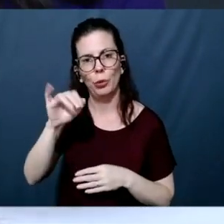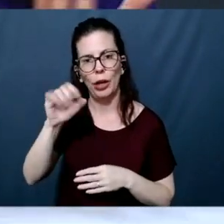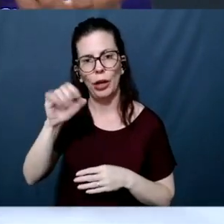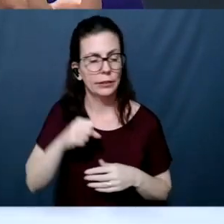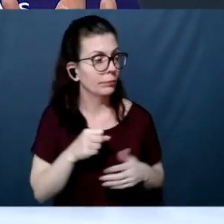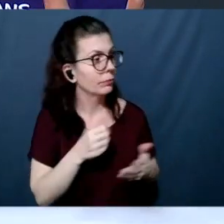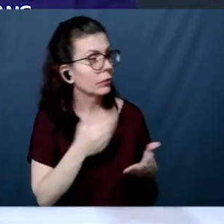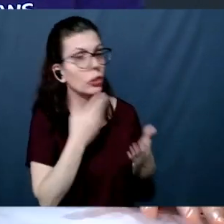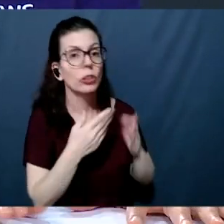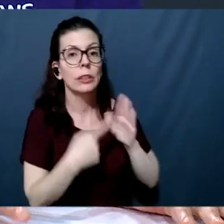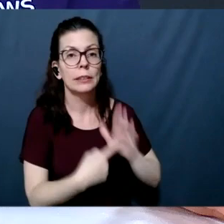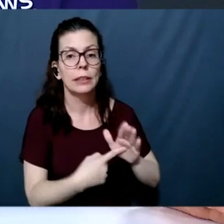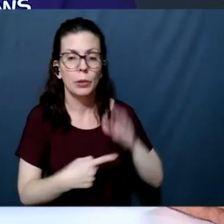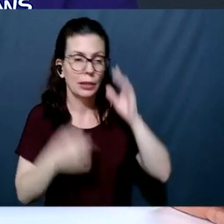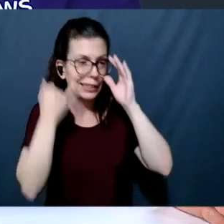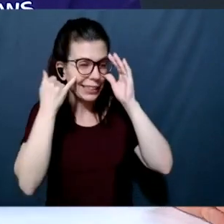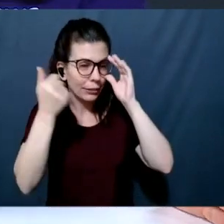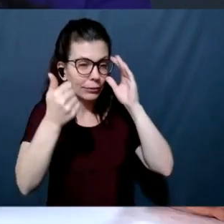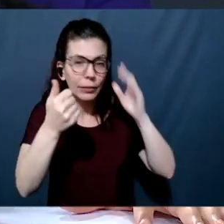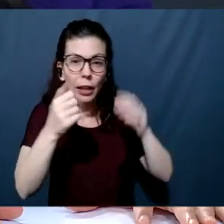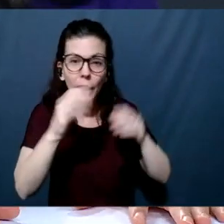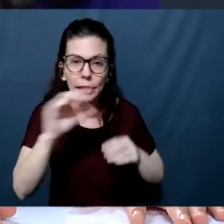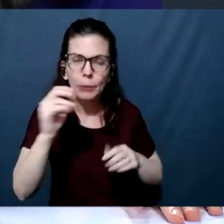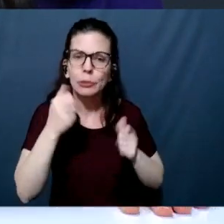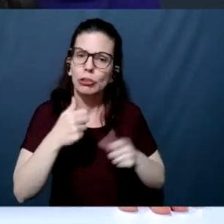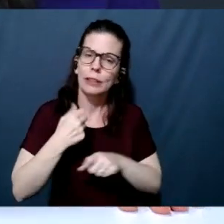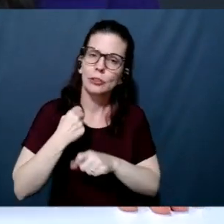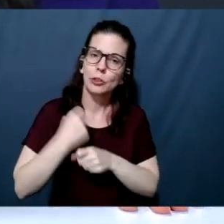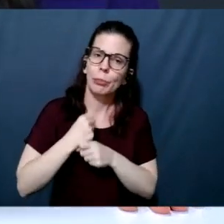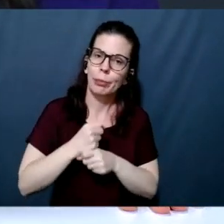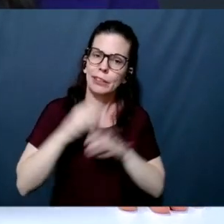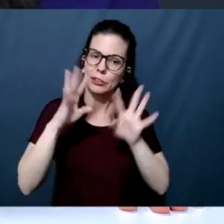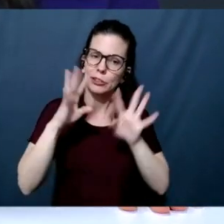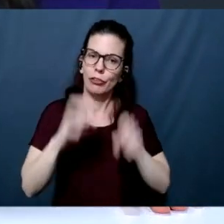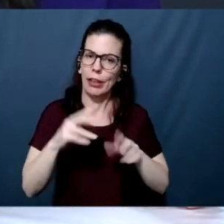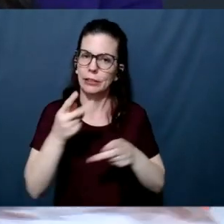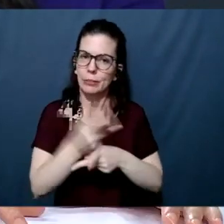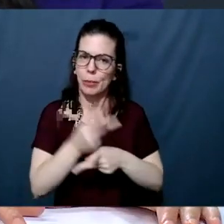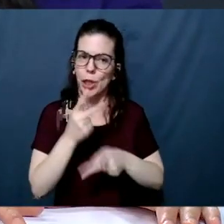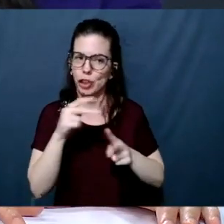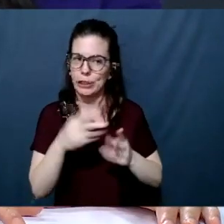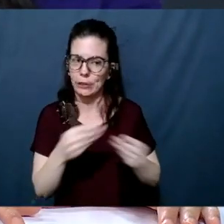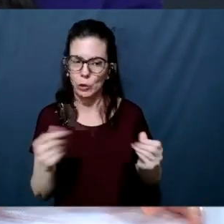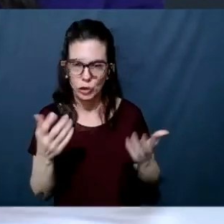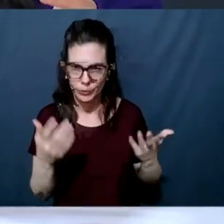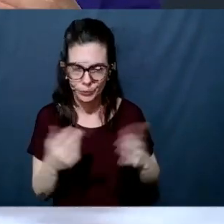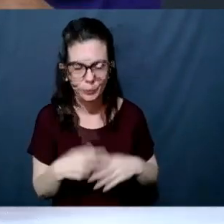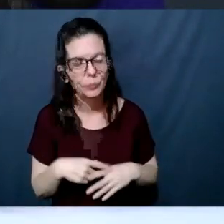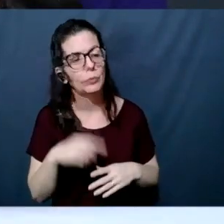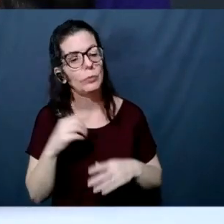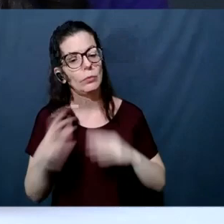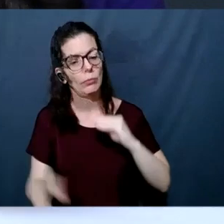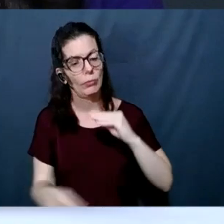that's trying to build a surveillance monitoring solution. So you can put Greenglass and use the KVS competent